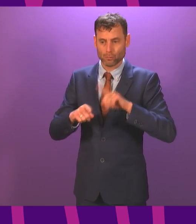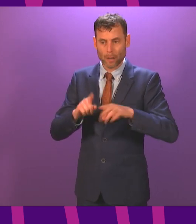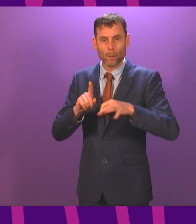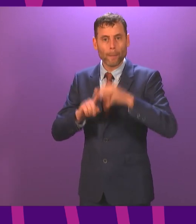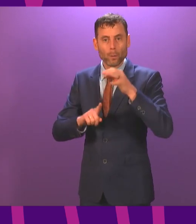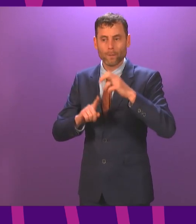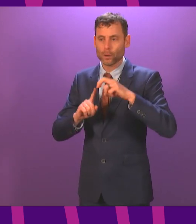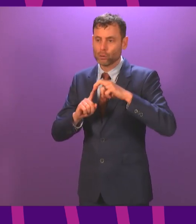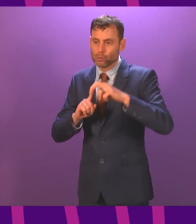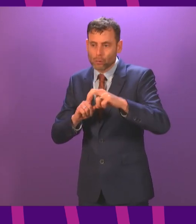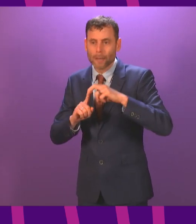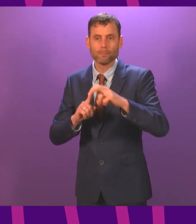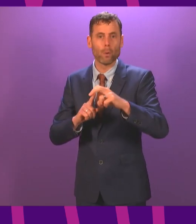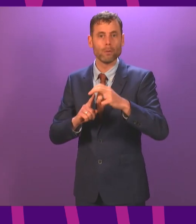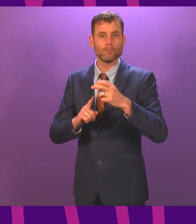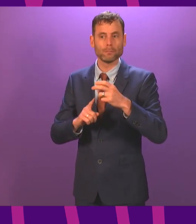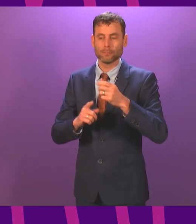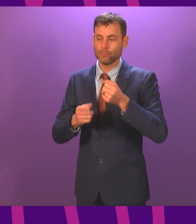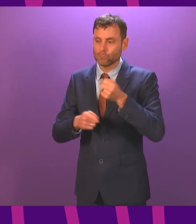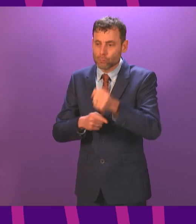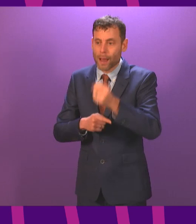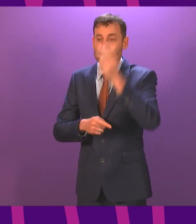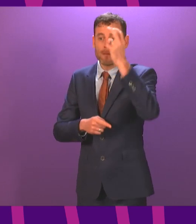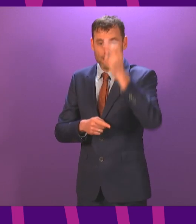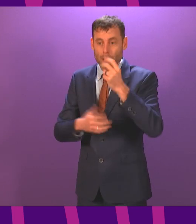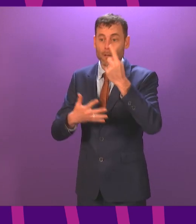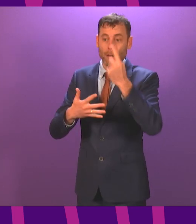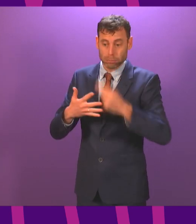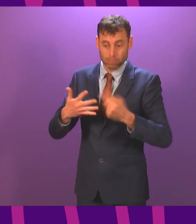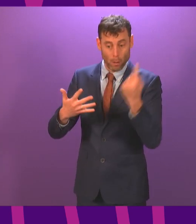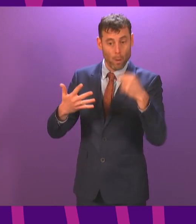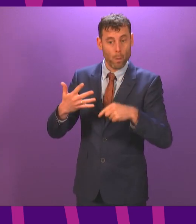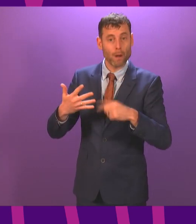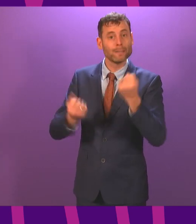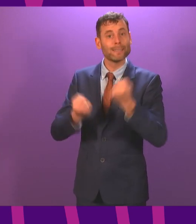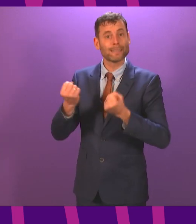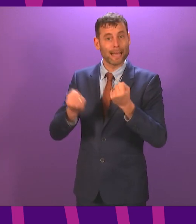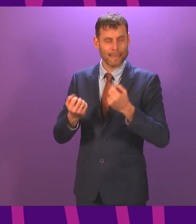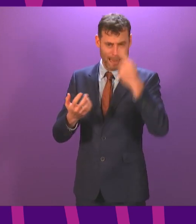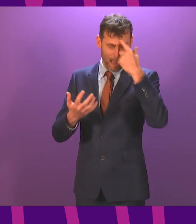public transport, which includes taxis and private hire vehicles. We are also considering